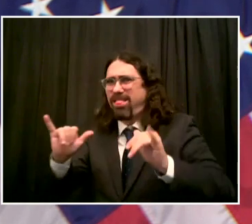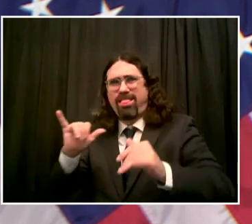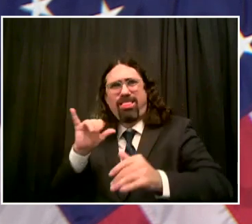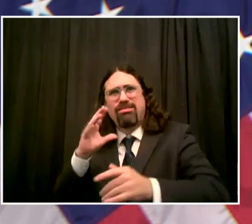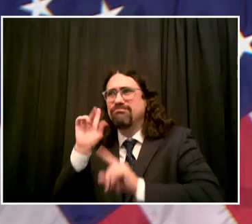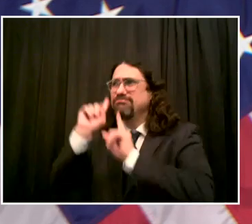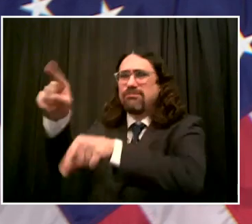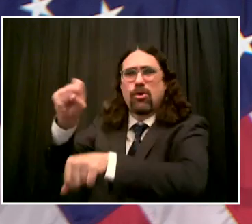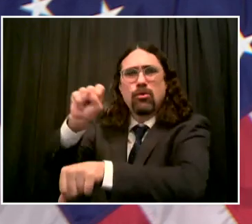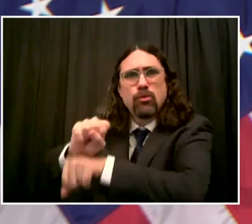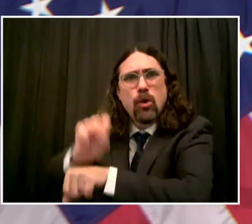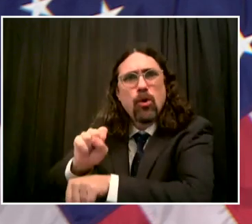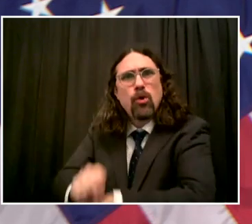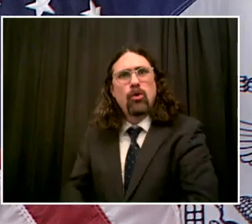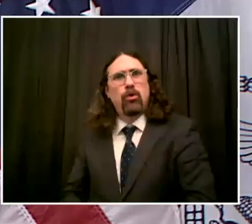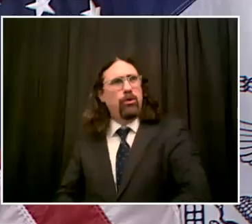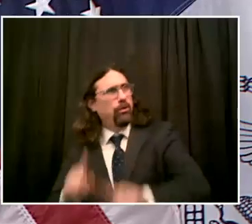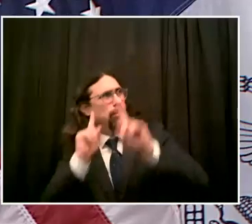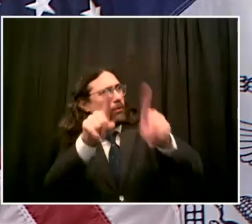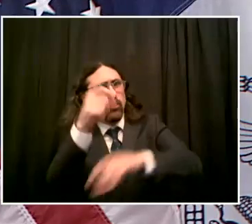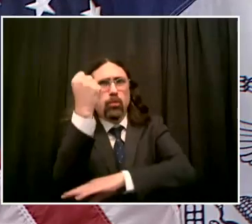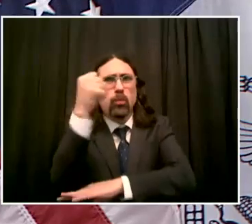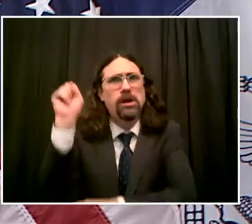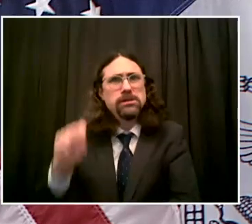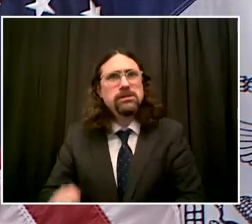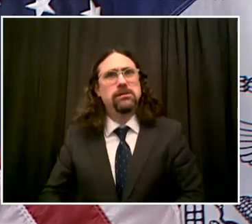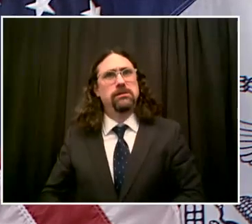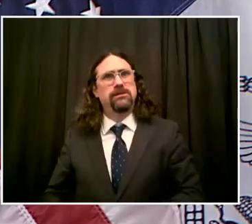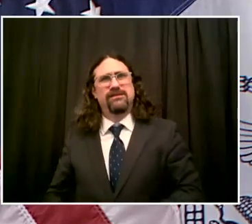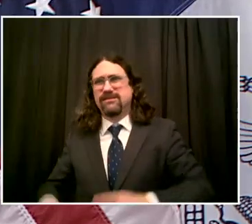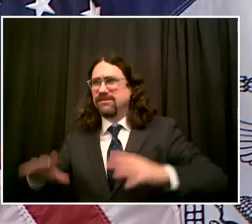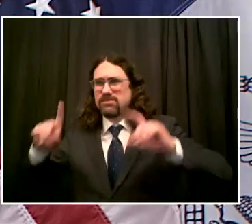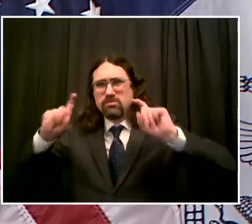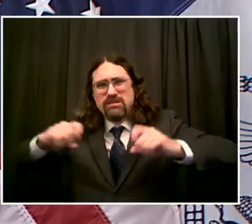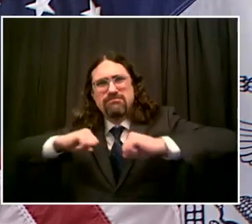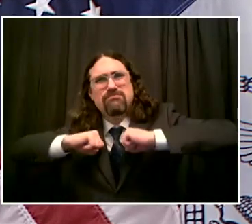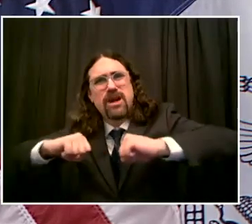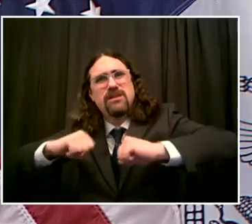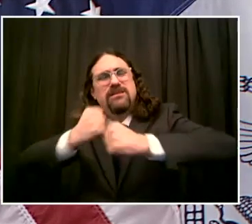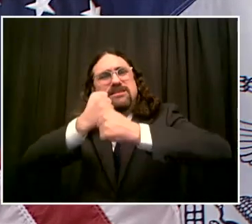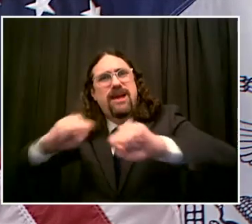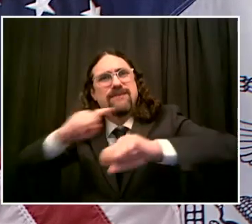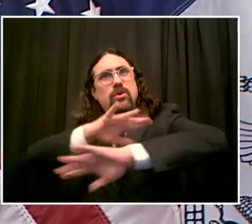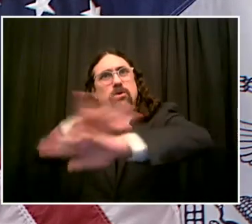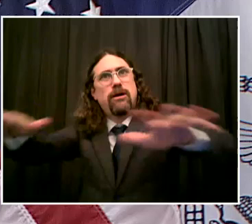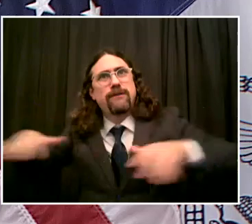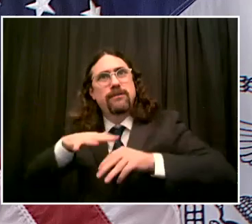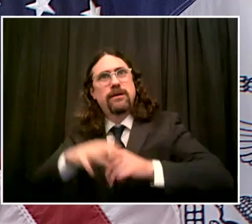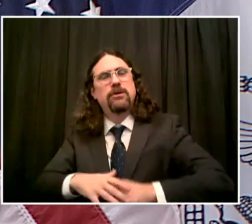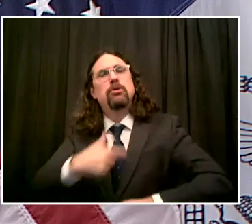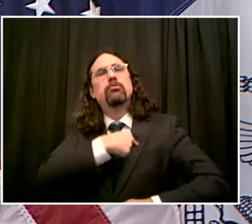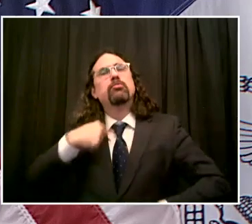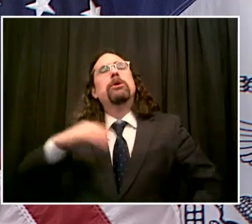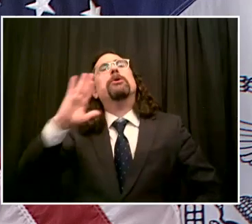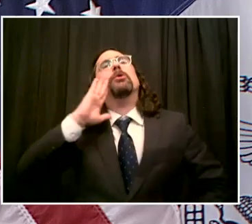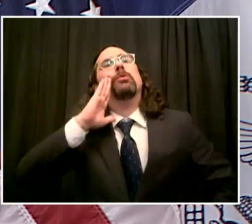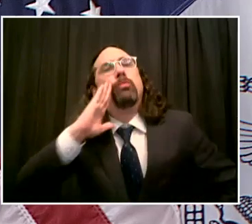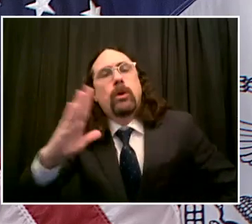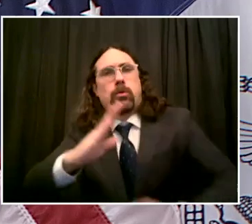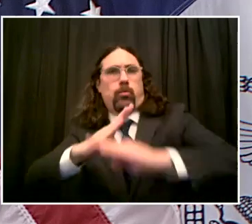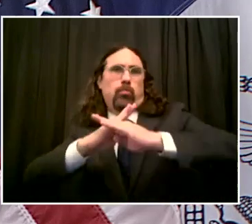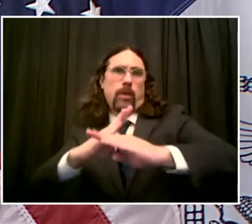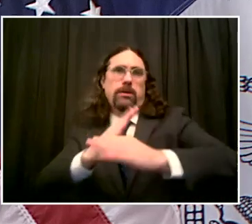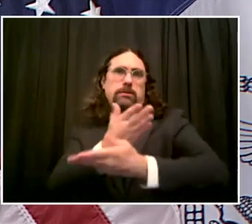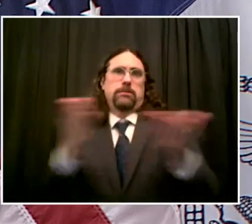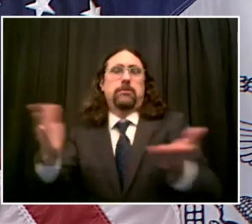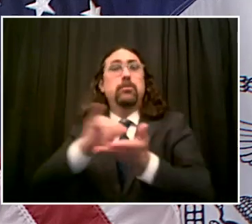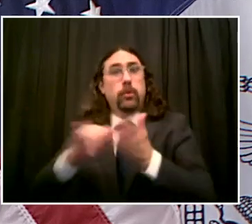HAPPENS TO THE 700 ARRESTS.